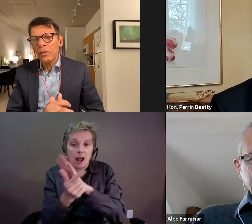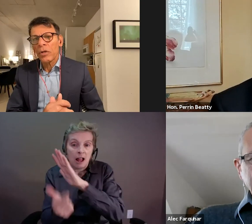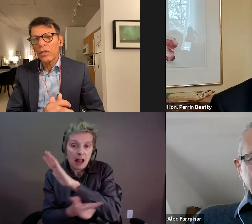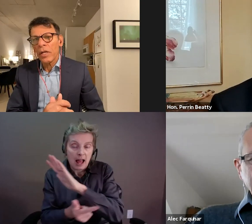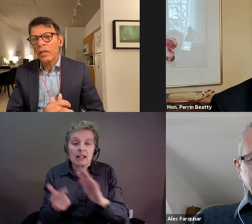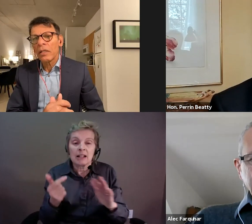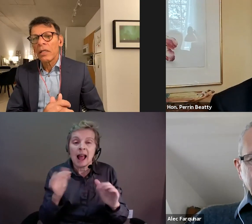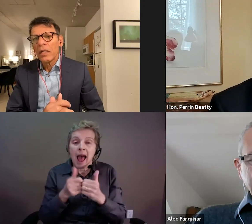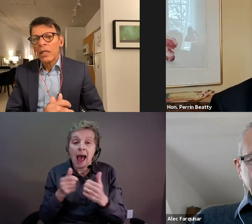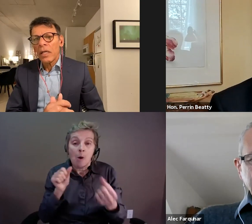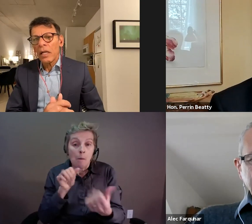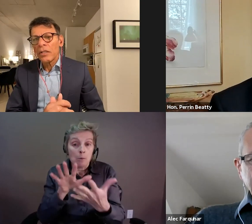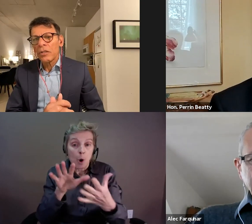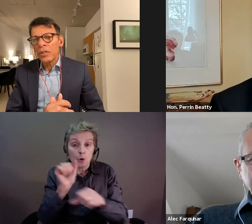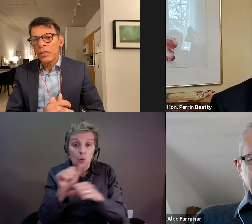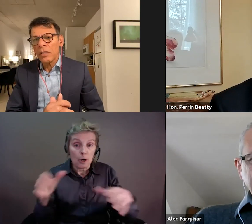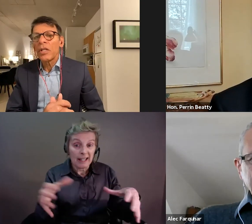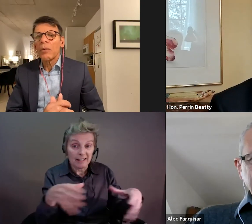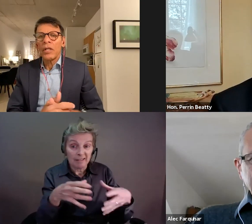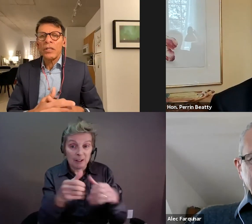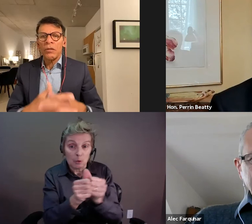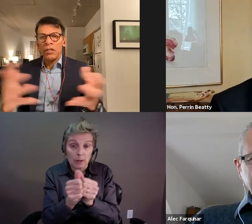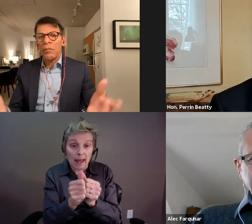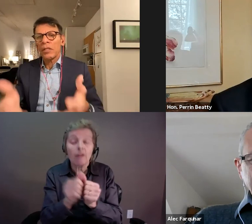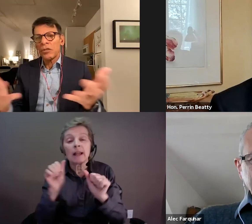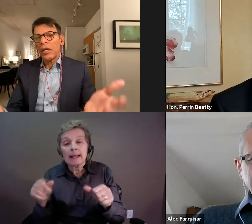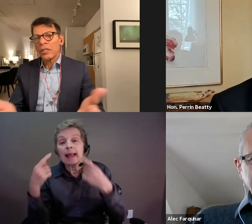working together can lead to some success, but equally some fundamental change that